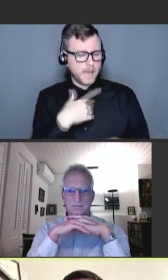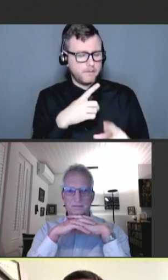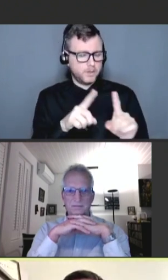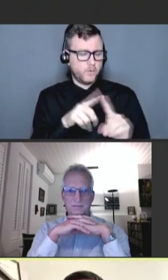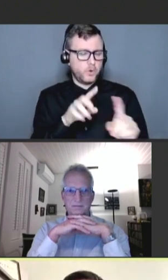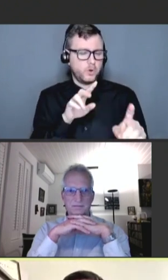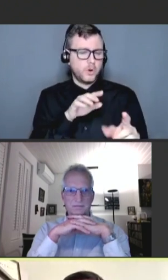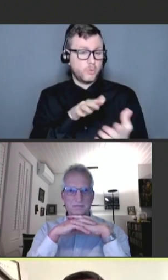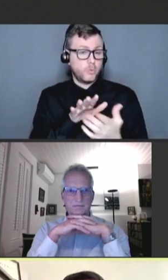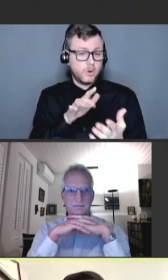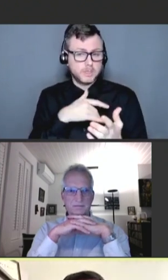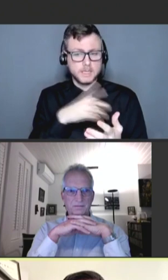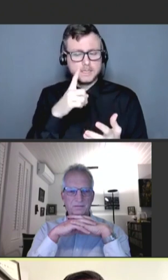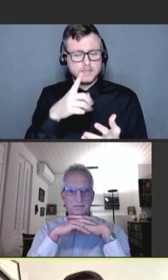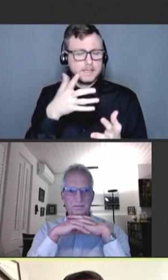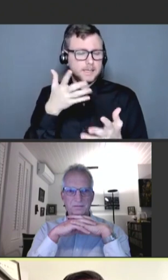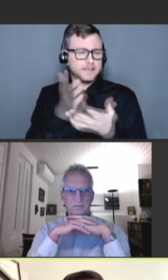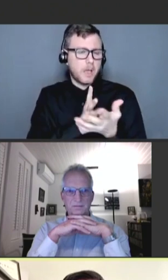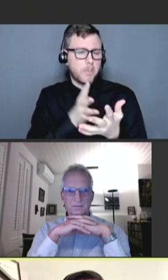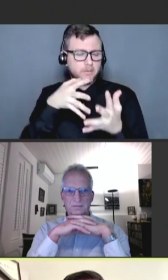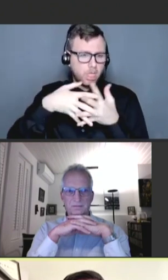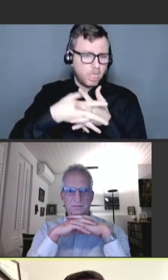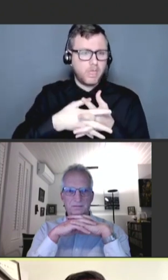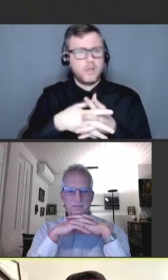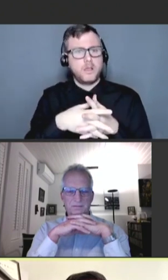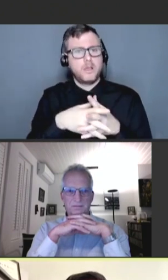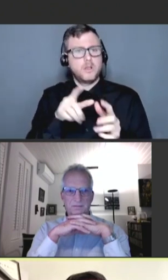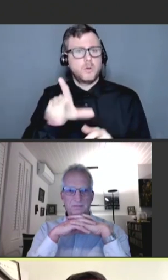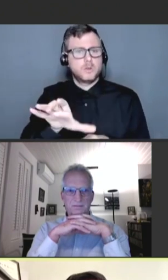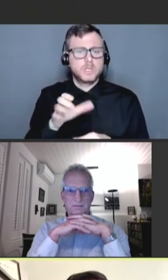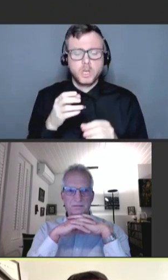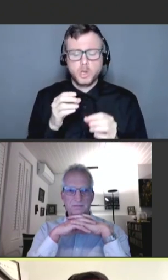that -- sort of -- it's ingrained in the public consciousness that Long-COVID is maybe, you know,